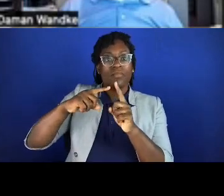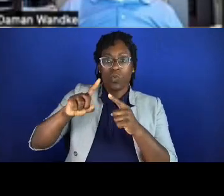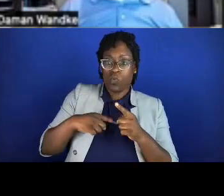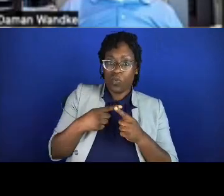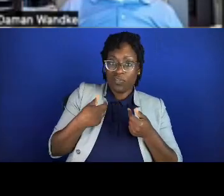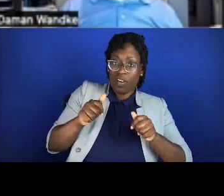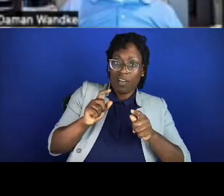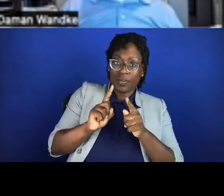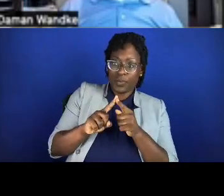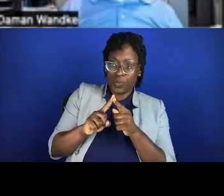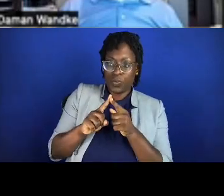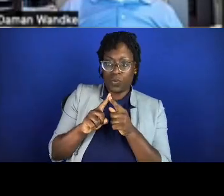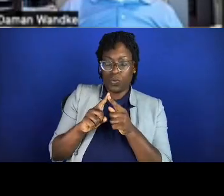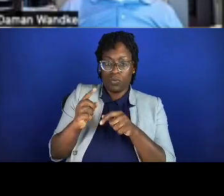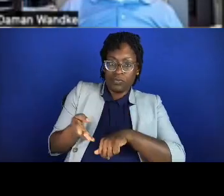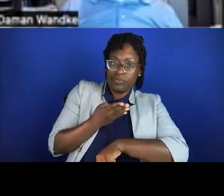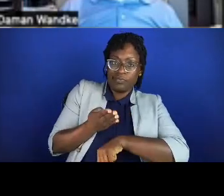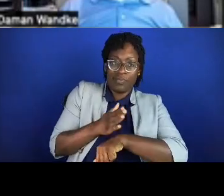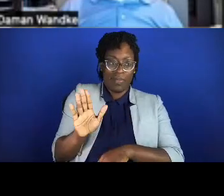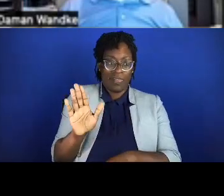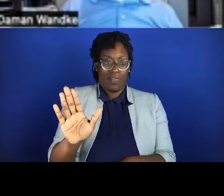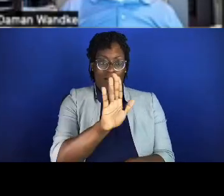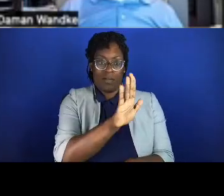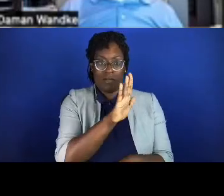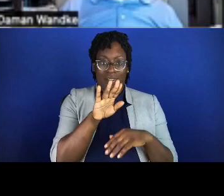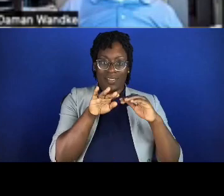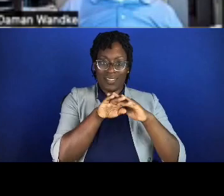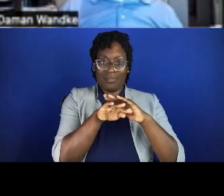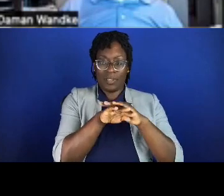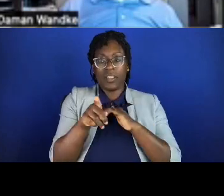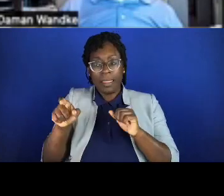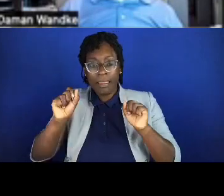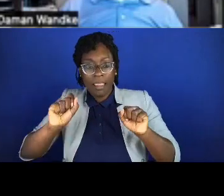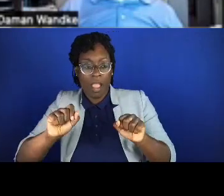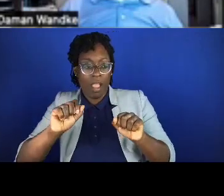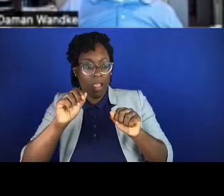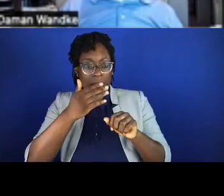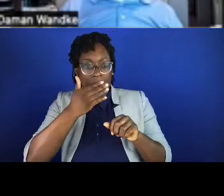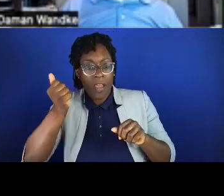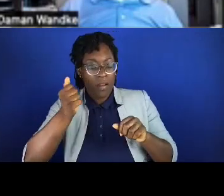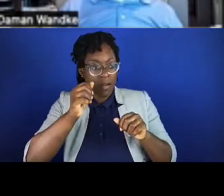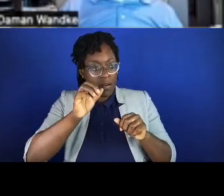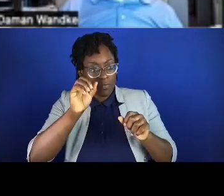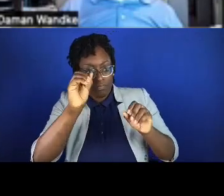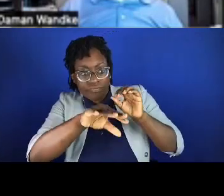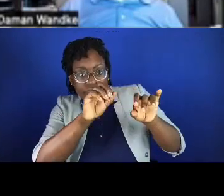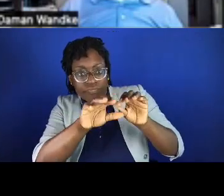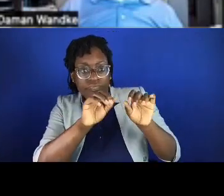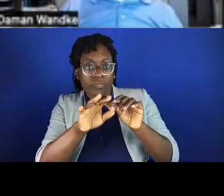biggest impact when investing in the area of accessibility.